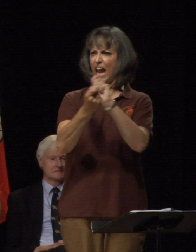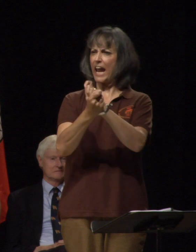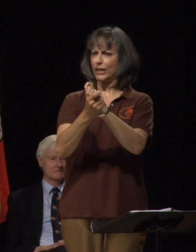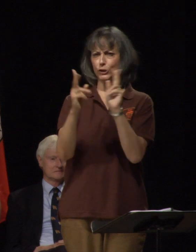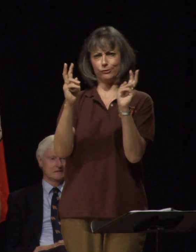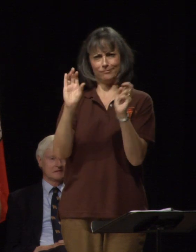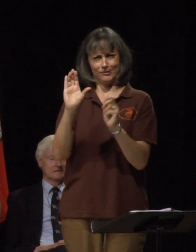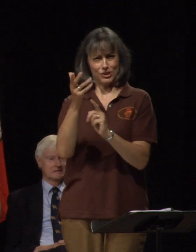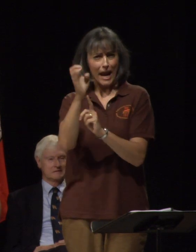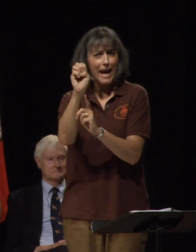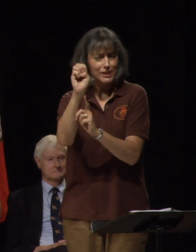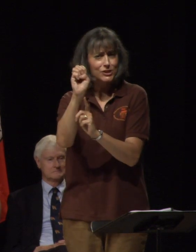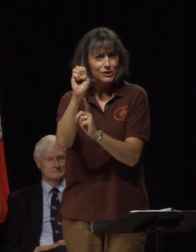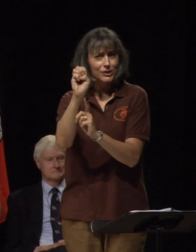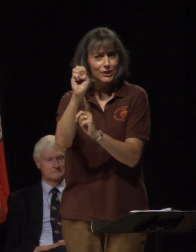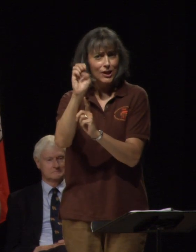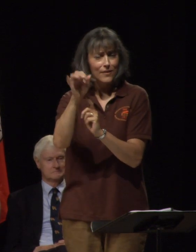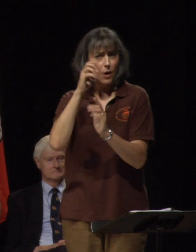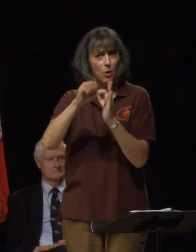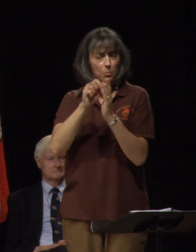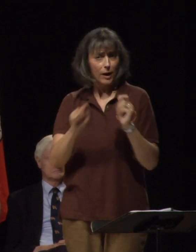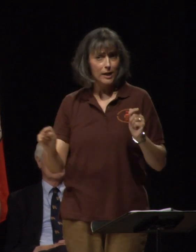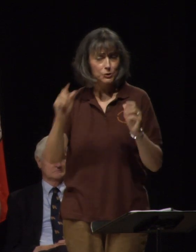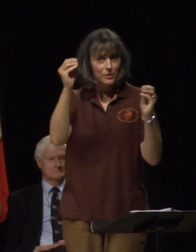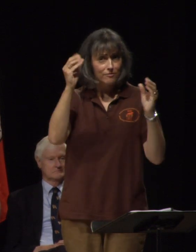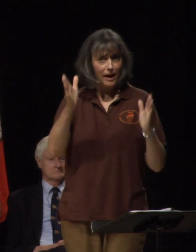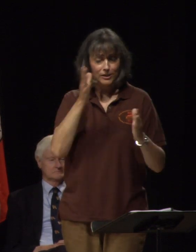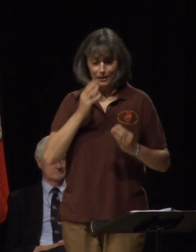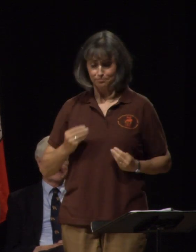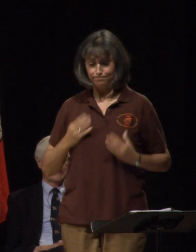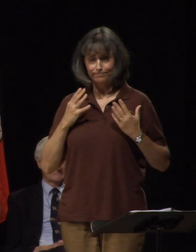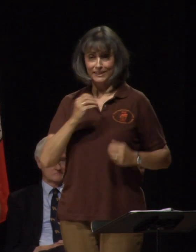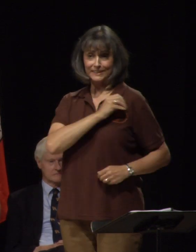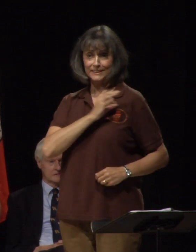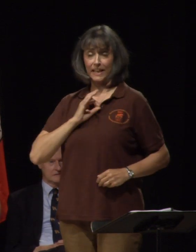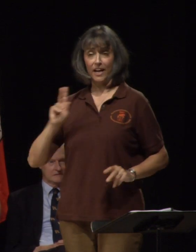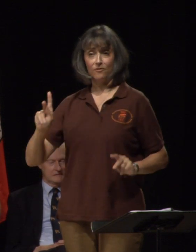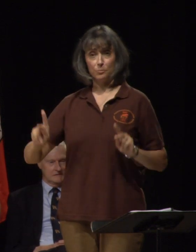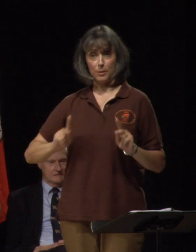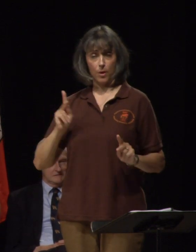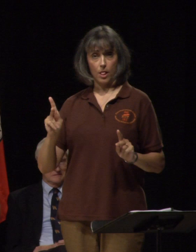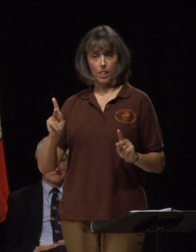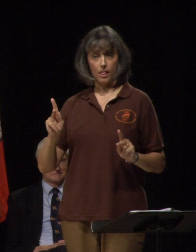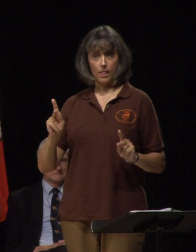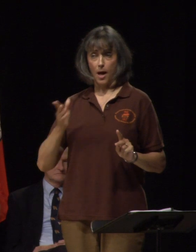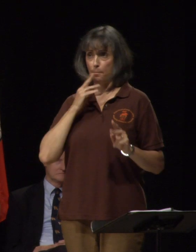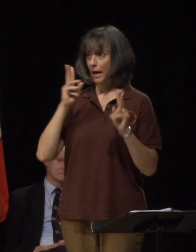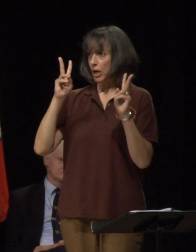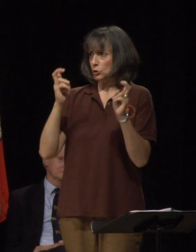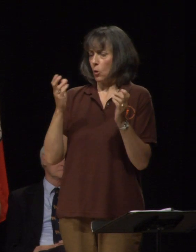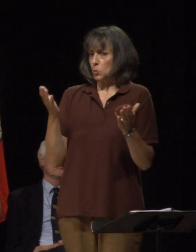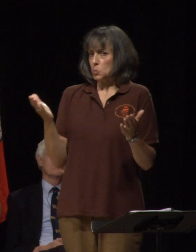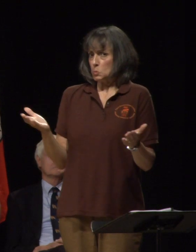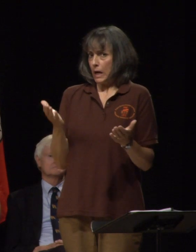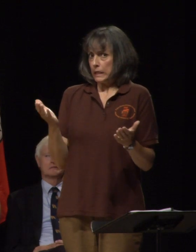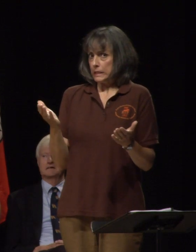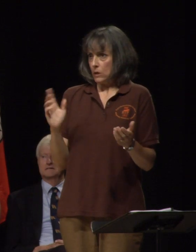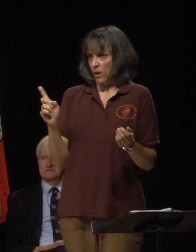FACULTY AND INSPIRE THE STAFF. SO I DID WHAT EVERYONE WOULD DO